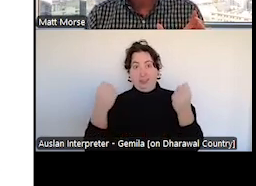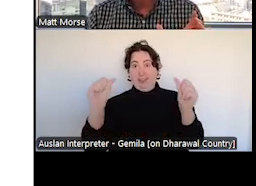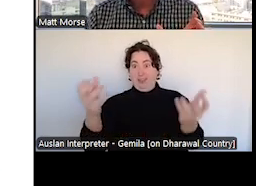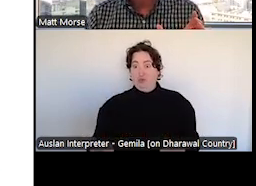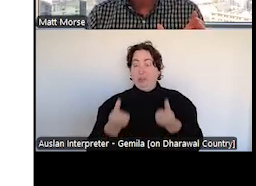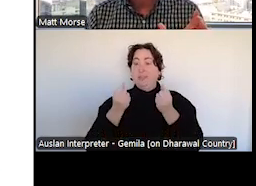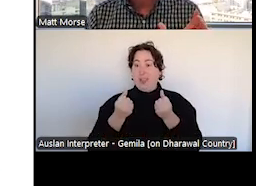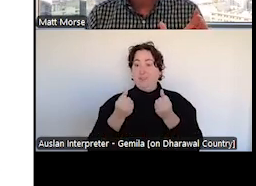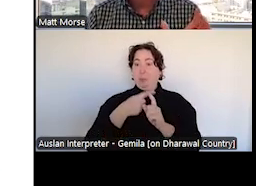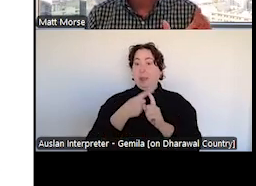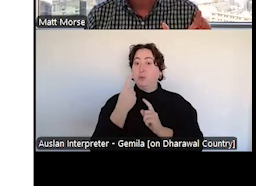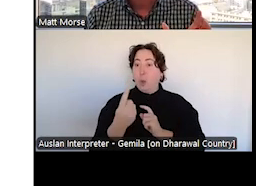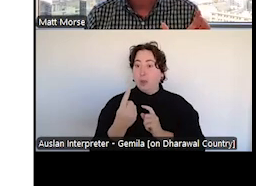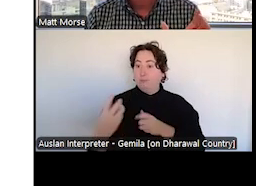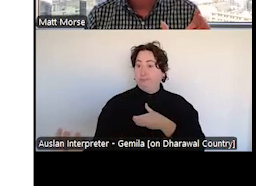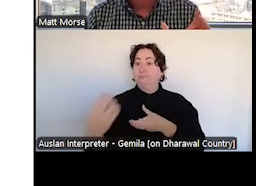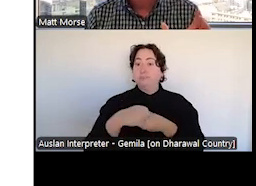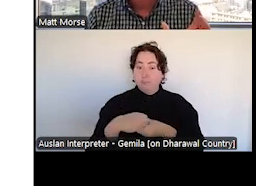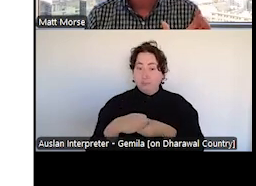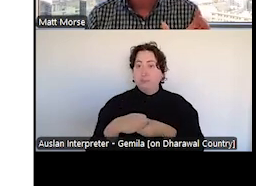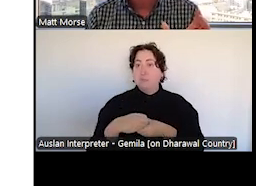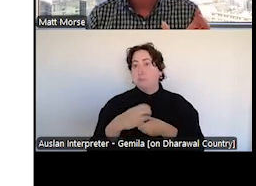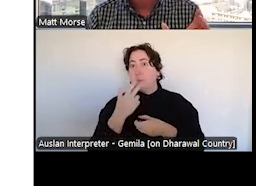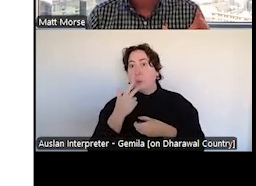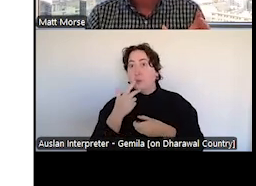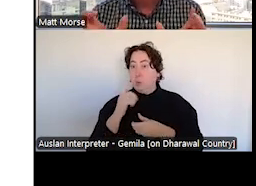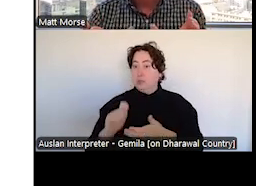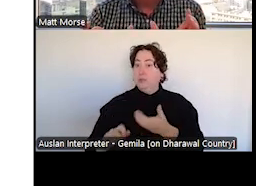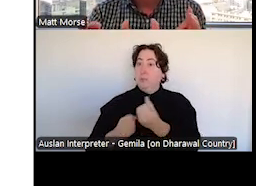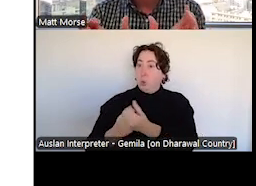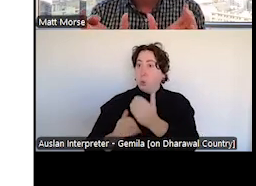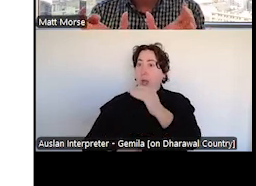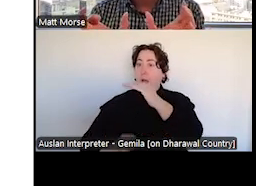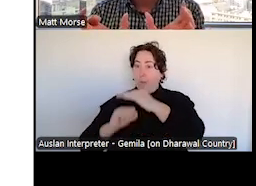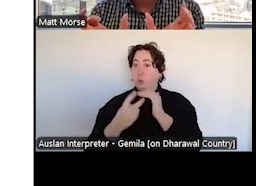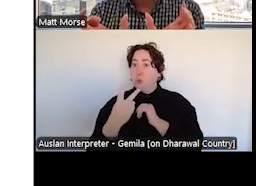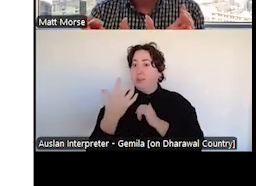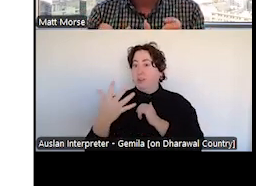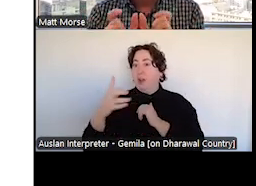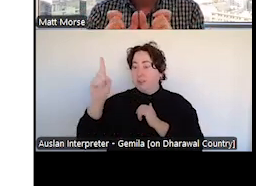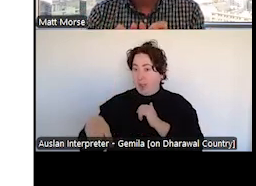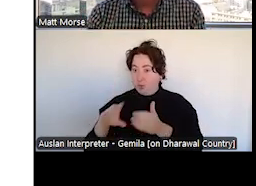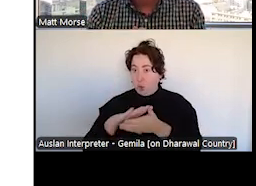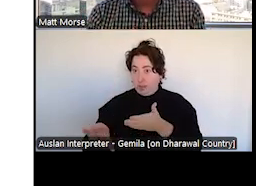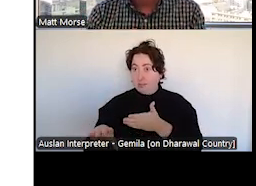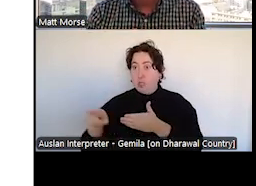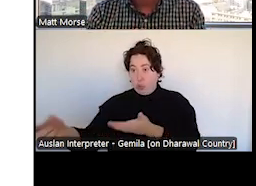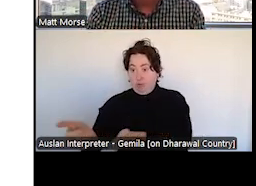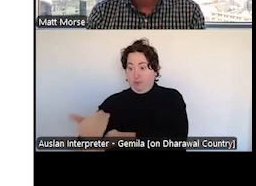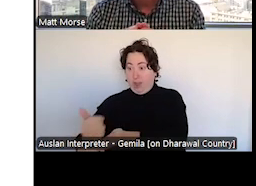if we are supporting you with $25,000 of matched funding, you raise $25,000, you have $50,000